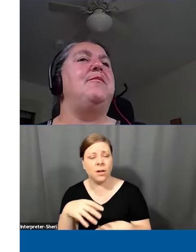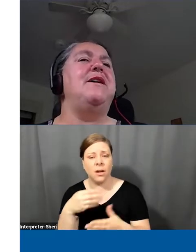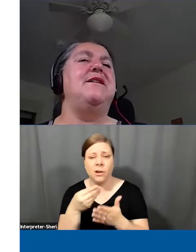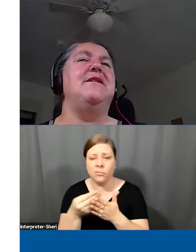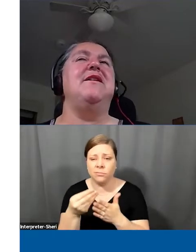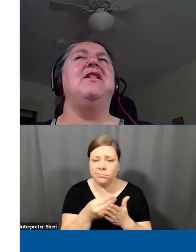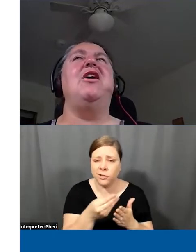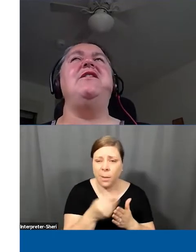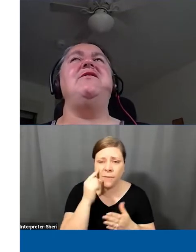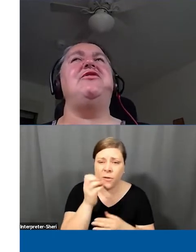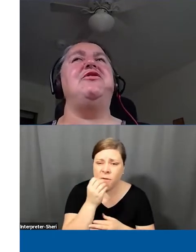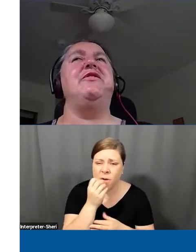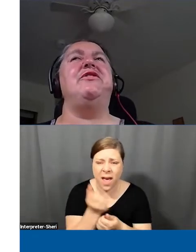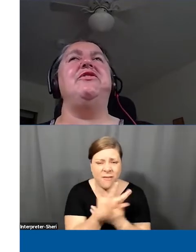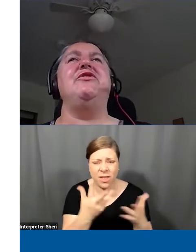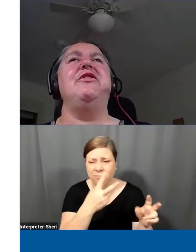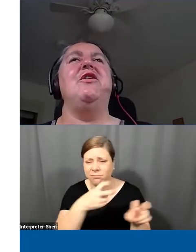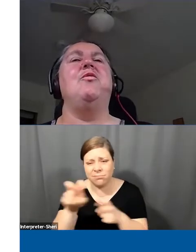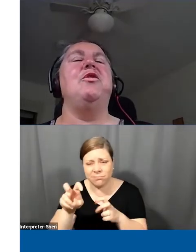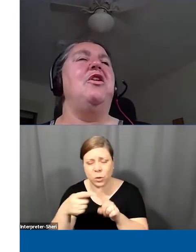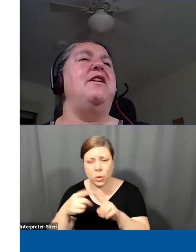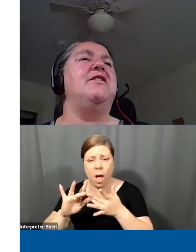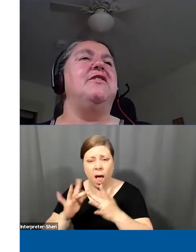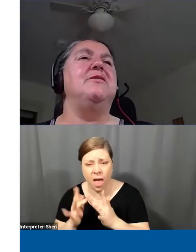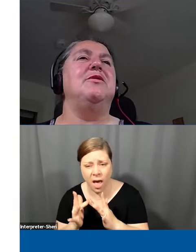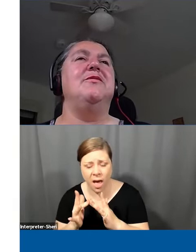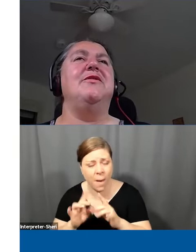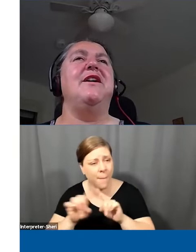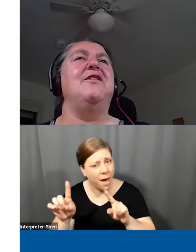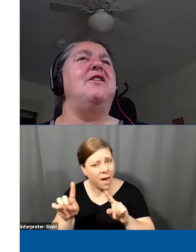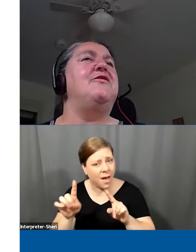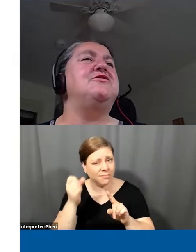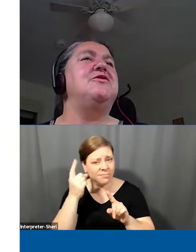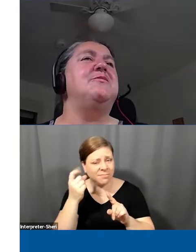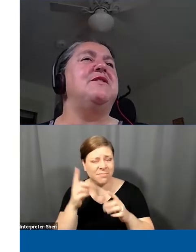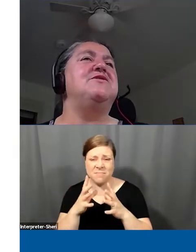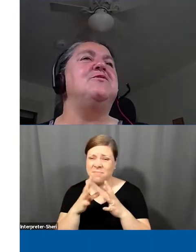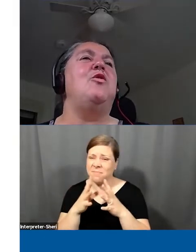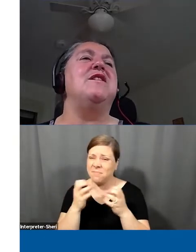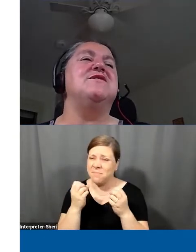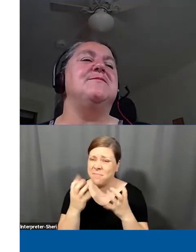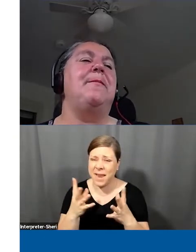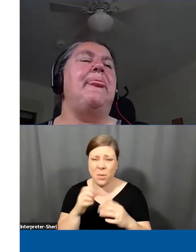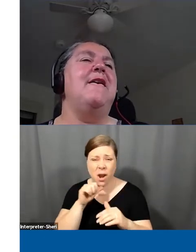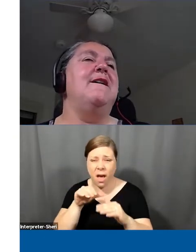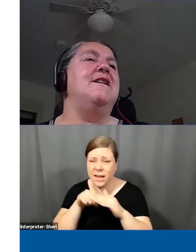But a lot of these services were not accessible. Thank God for Zoom because Zoom was.